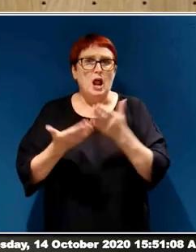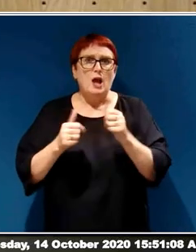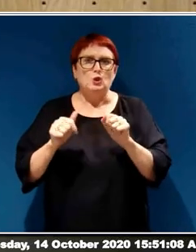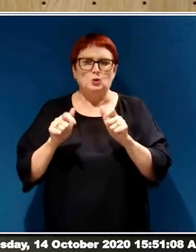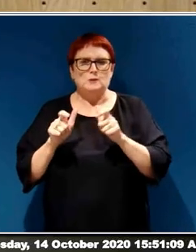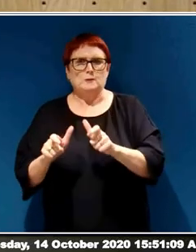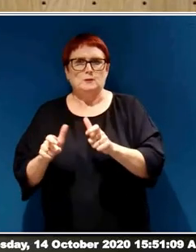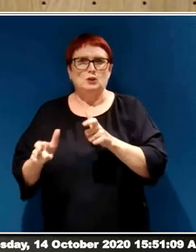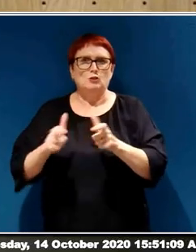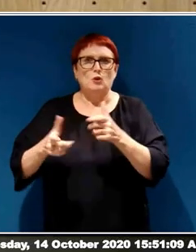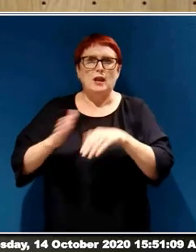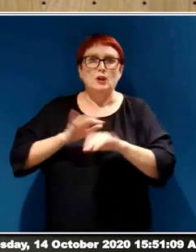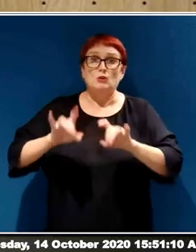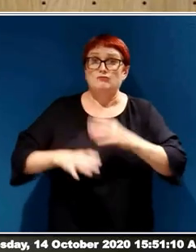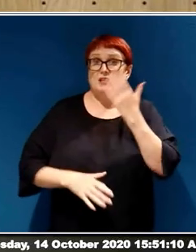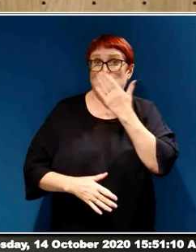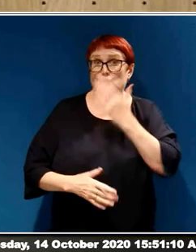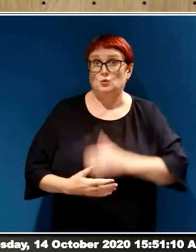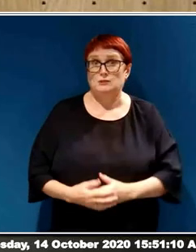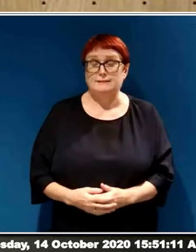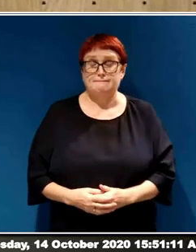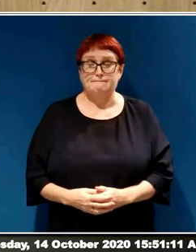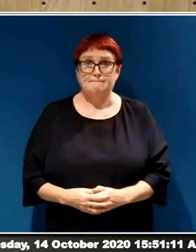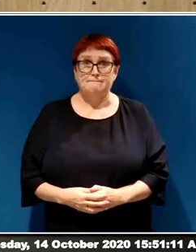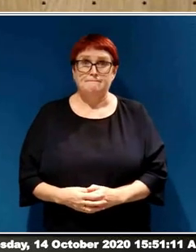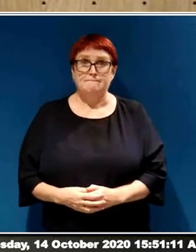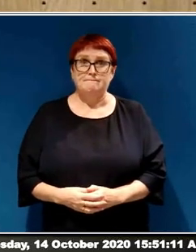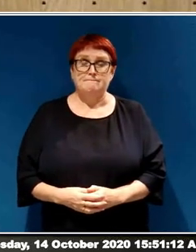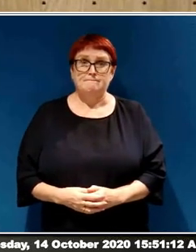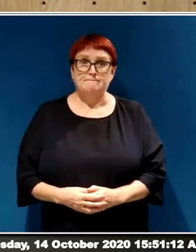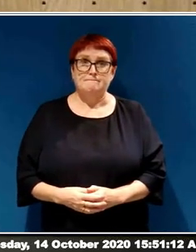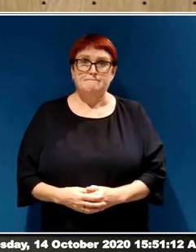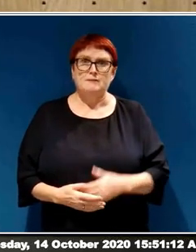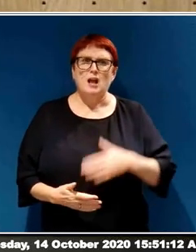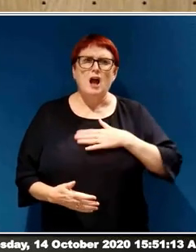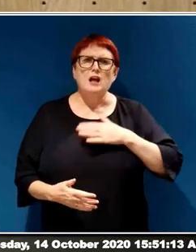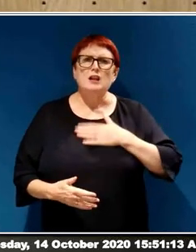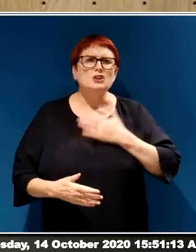I would really like to acknowledge the work of the ACT Government in attempting